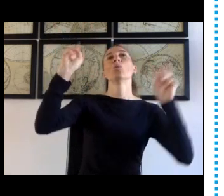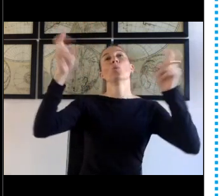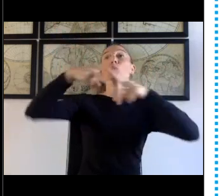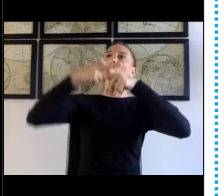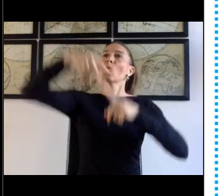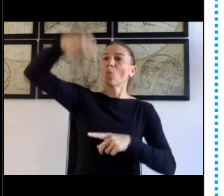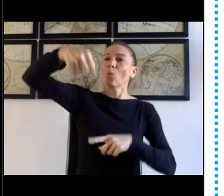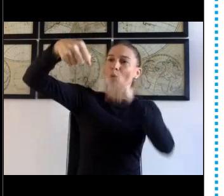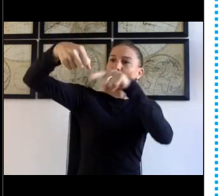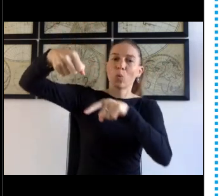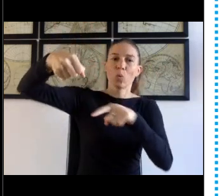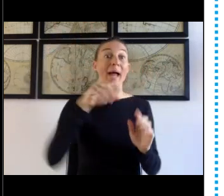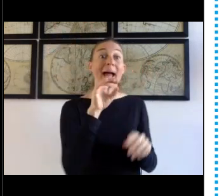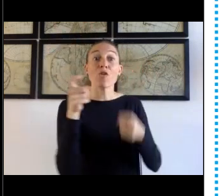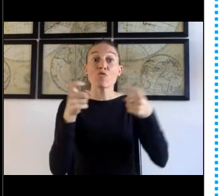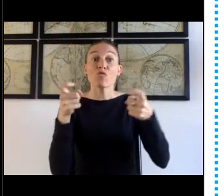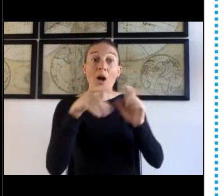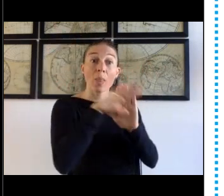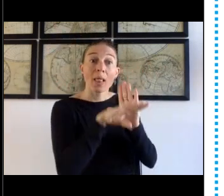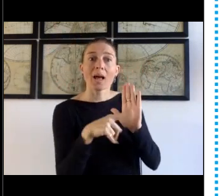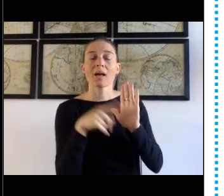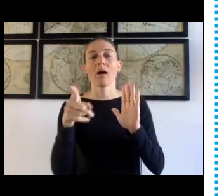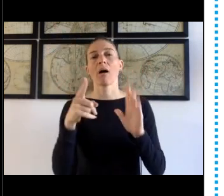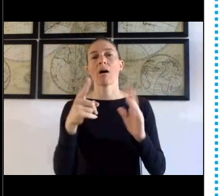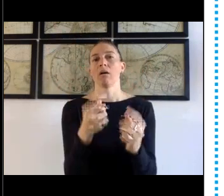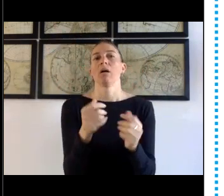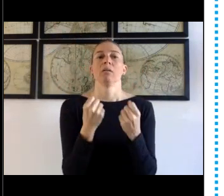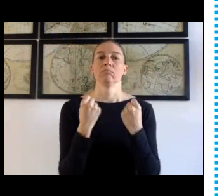which means when they're adopted at the EU level they're binding